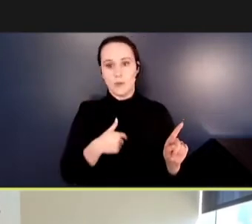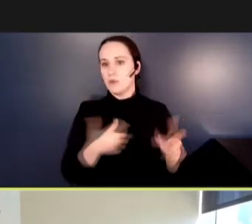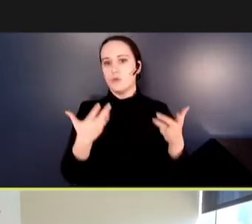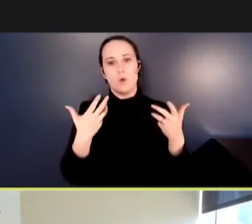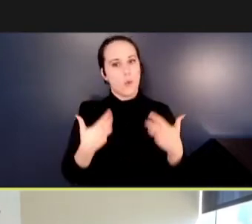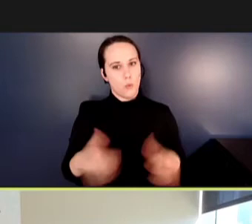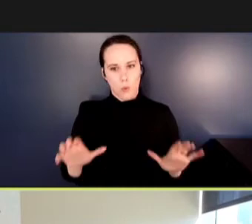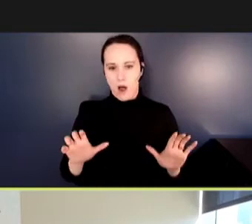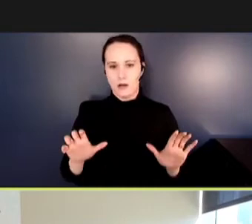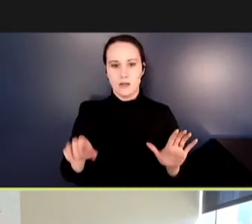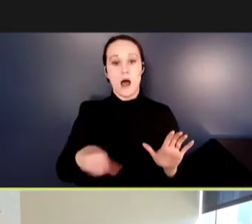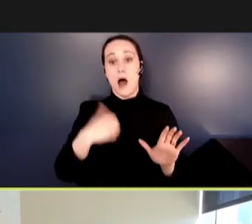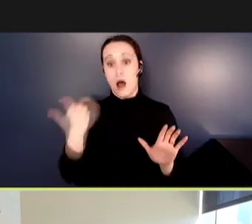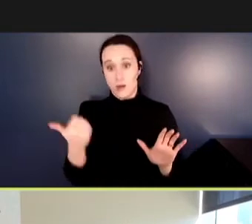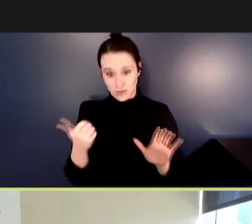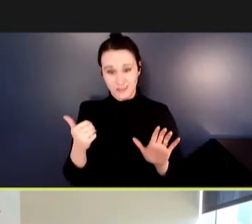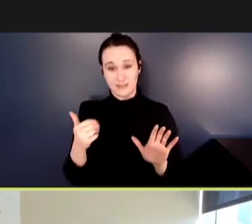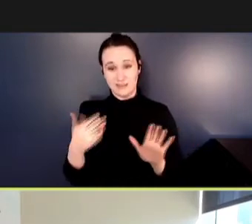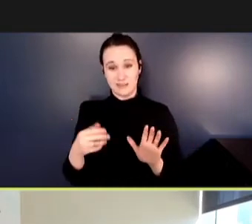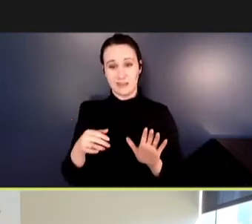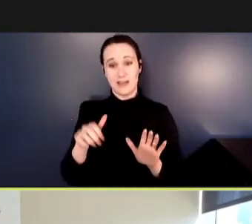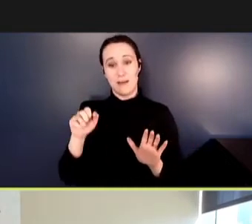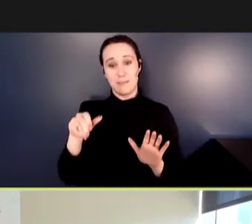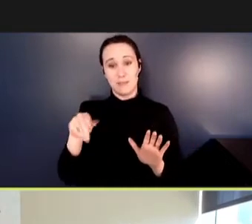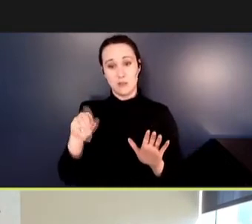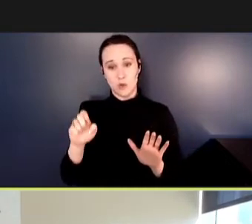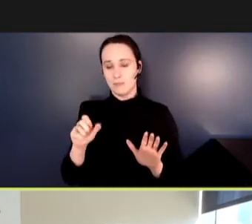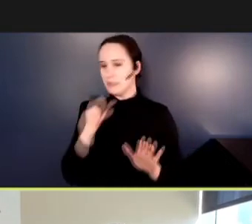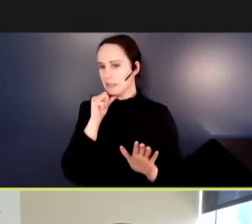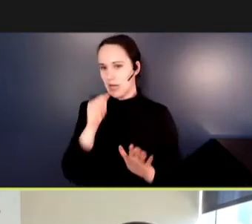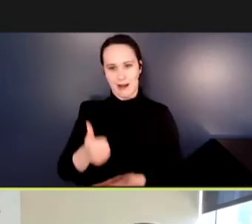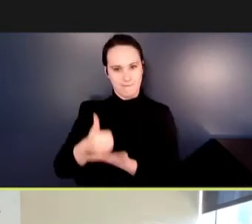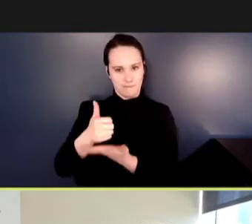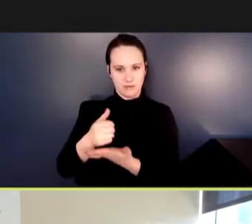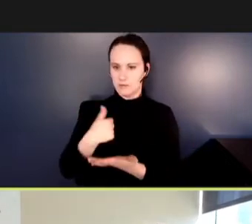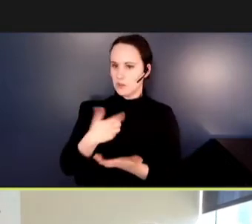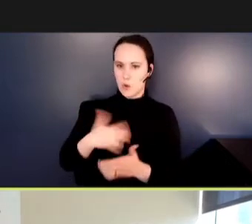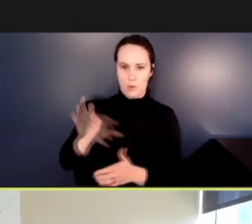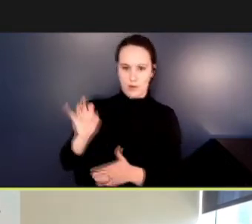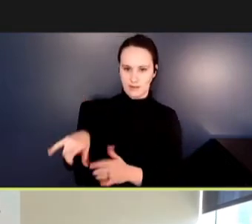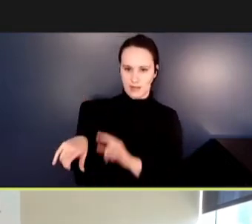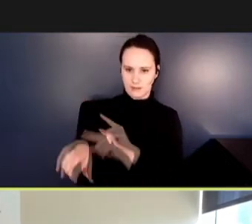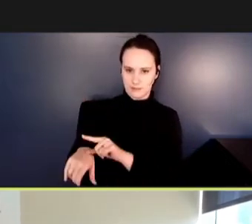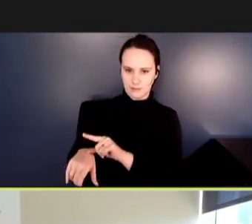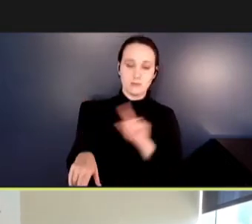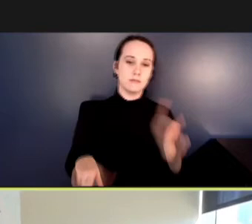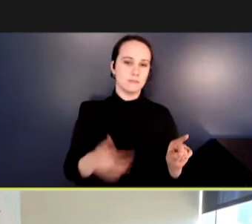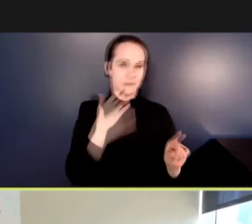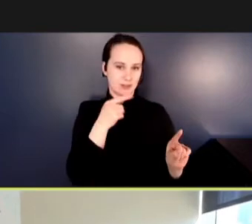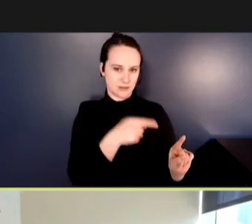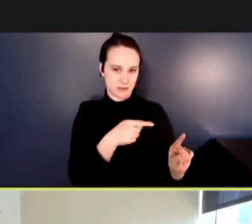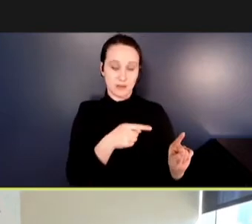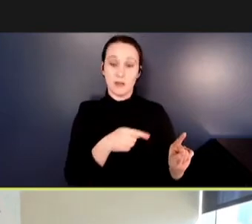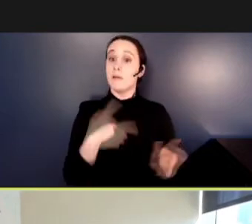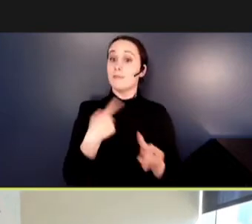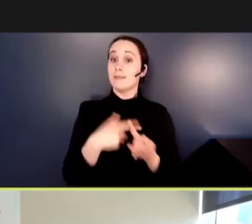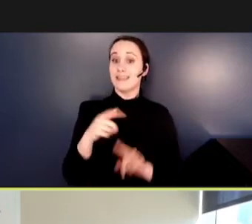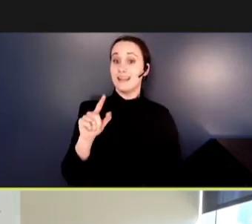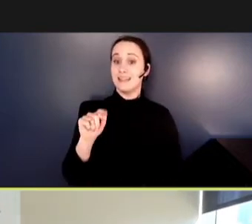epitopes in our vaccine designs. We also care a lot about how T cells are elicited by immunogens,